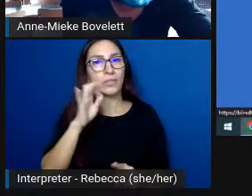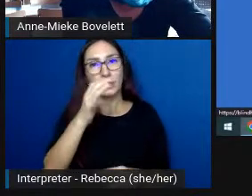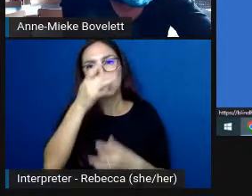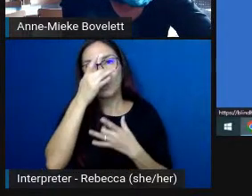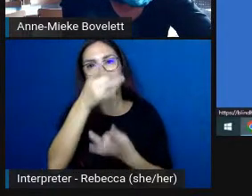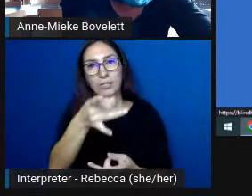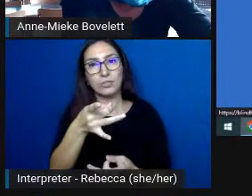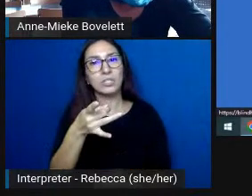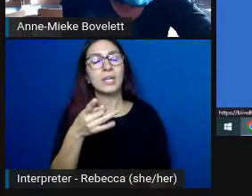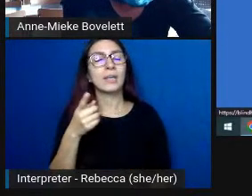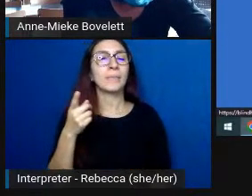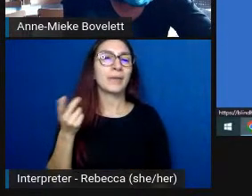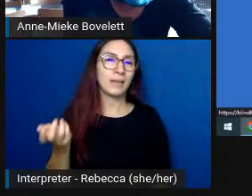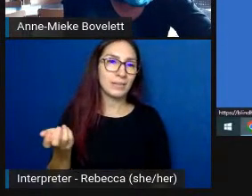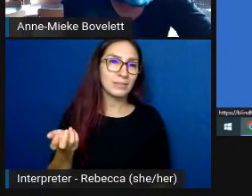Is a blind project.